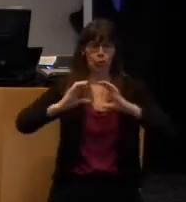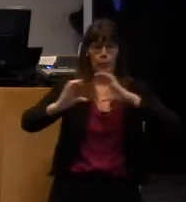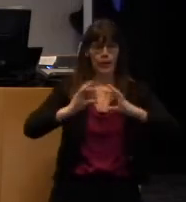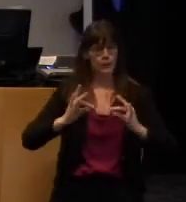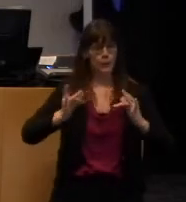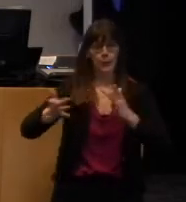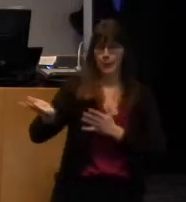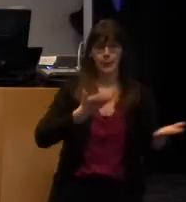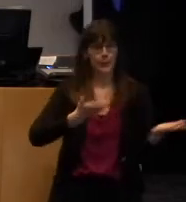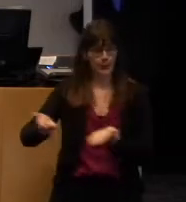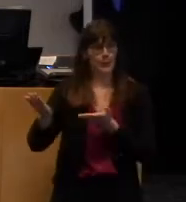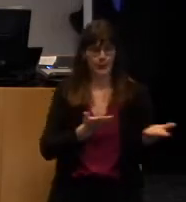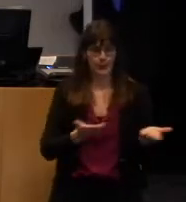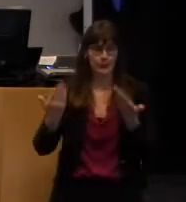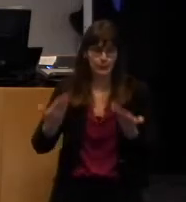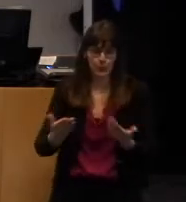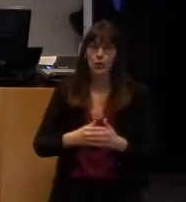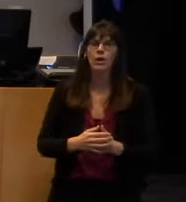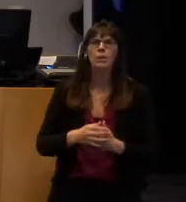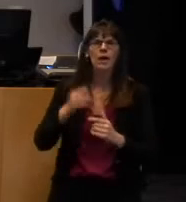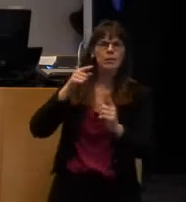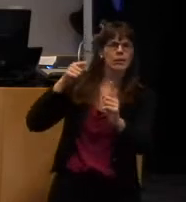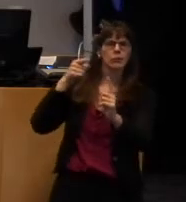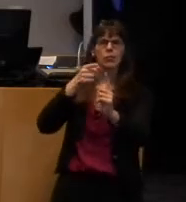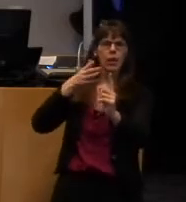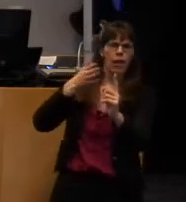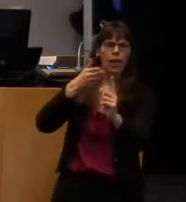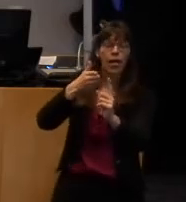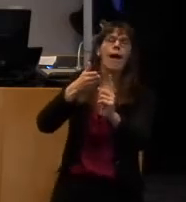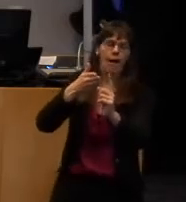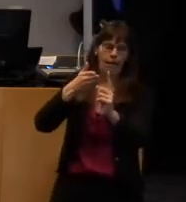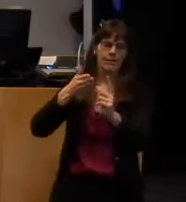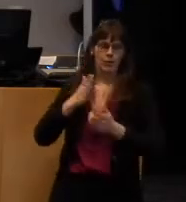and it is presumed that in order to achieve that goal, interpreters use strategies,